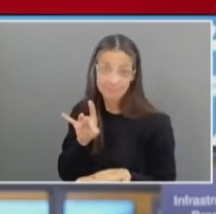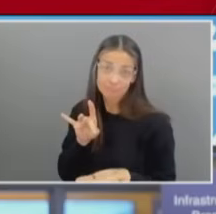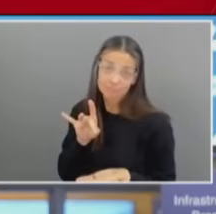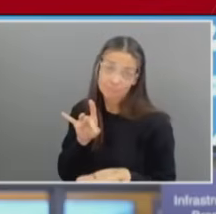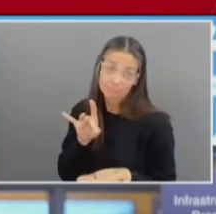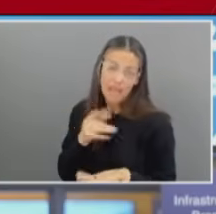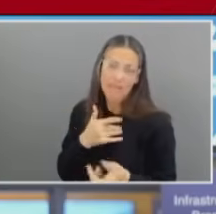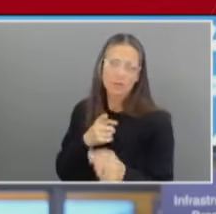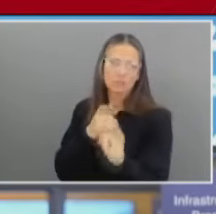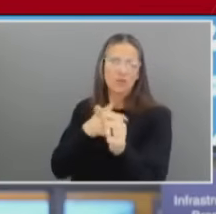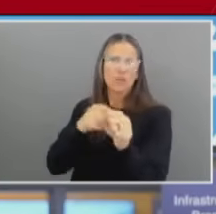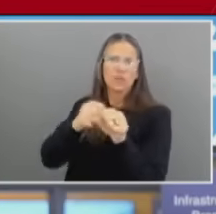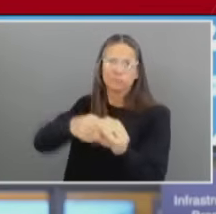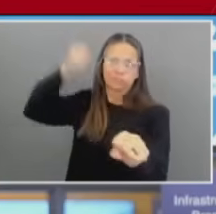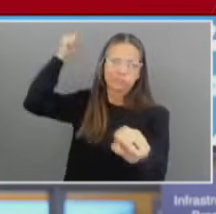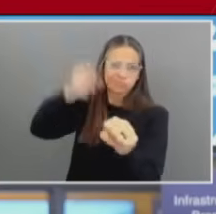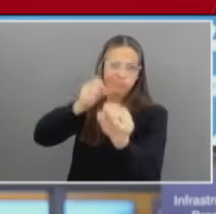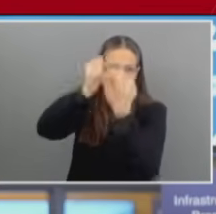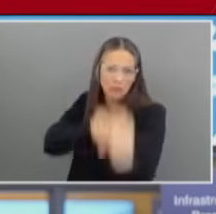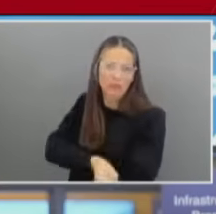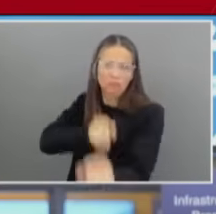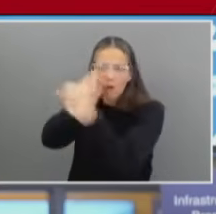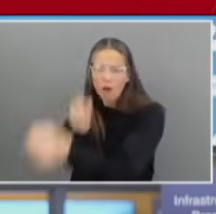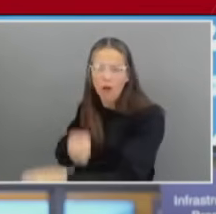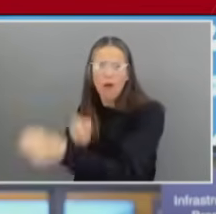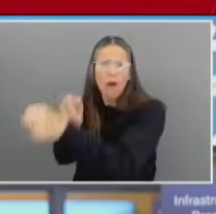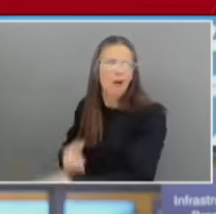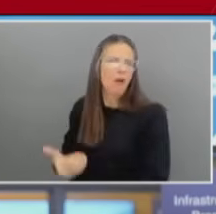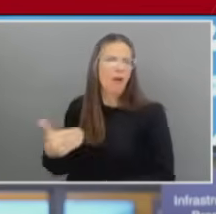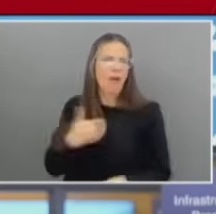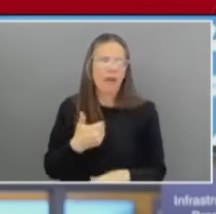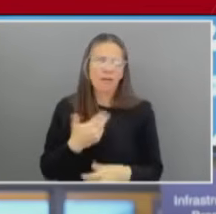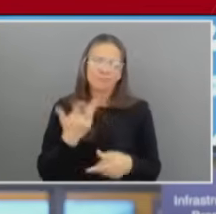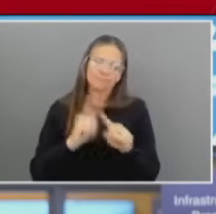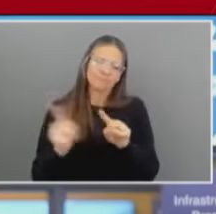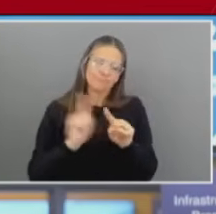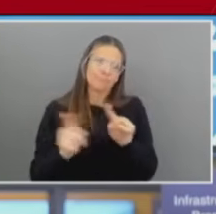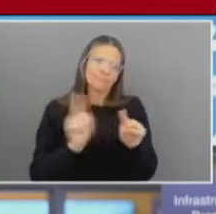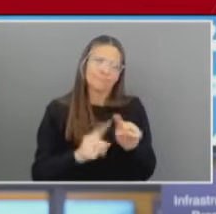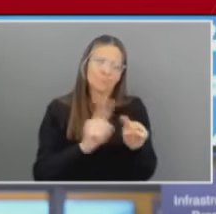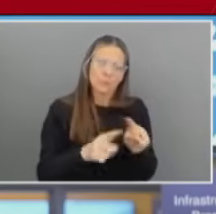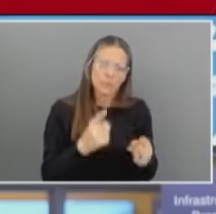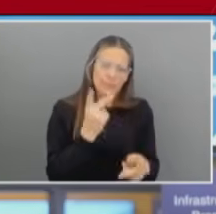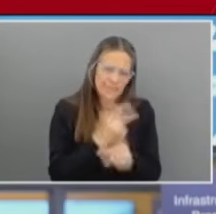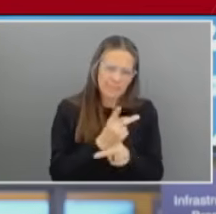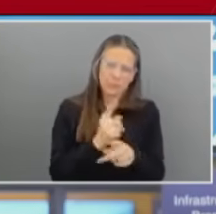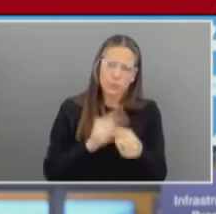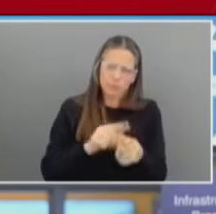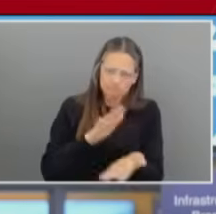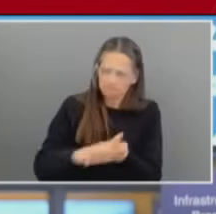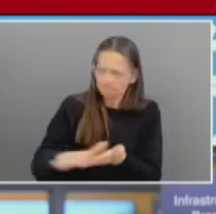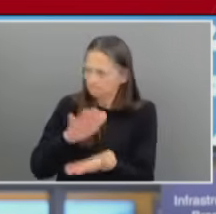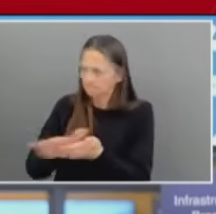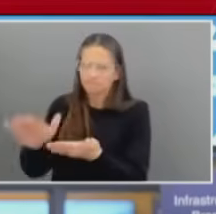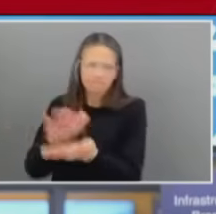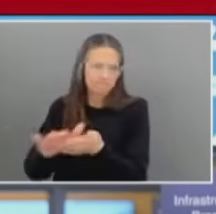NEARLY 1500 1458 TO BE EXACT, CHAINSAWS, GRADERS AND OTHER EQUIPMENT AT WORK.